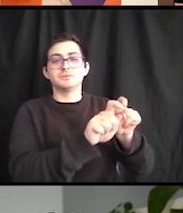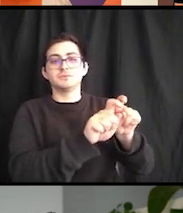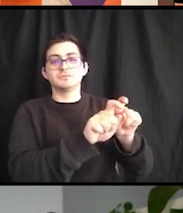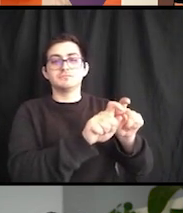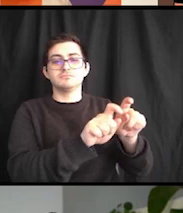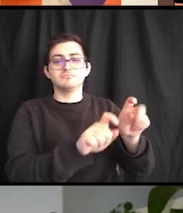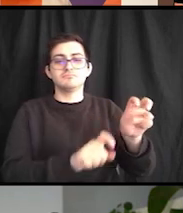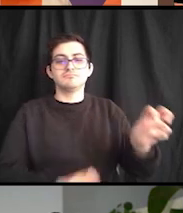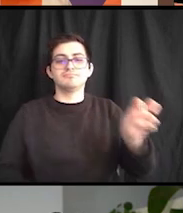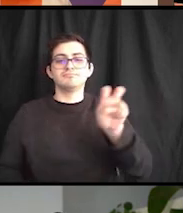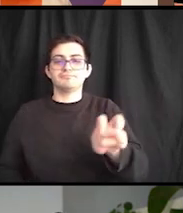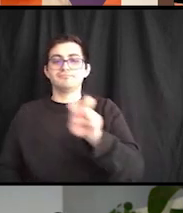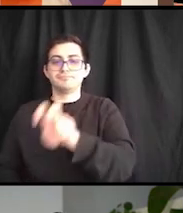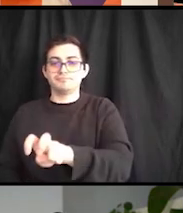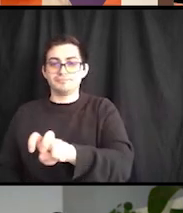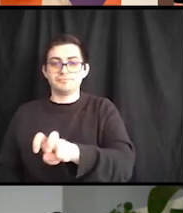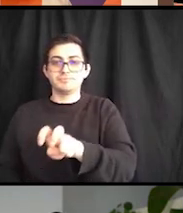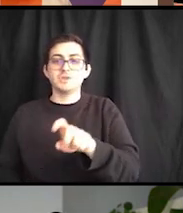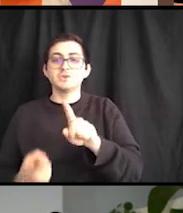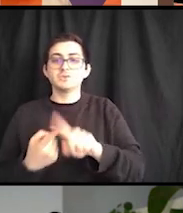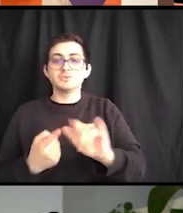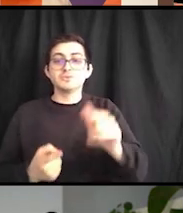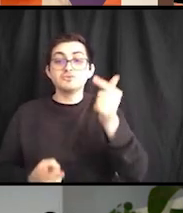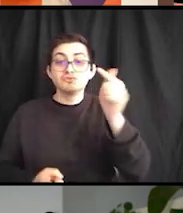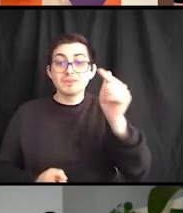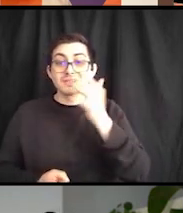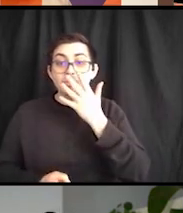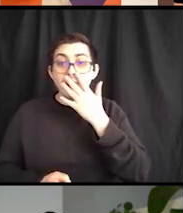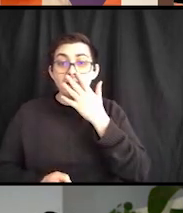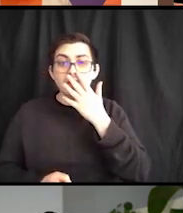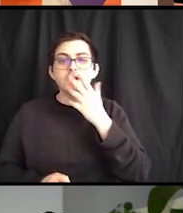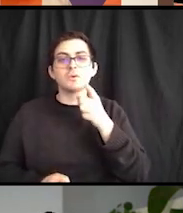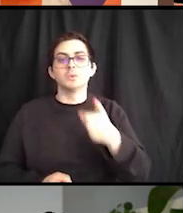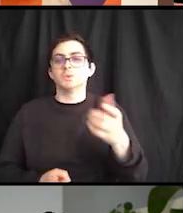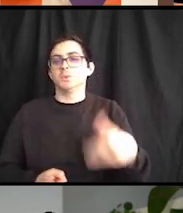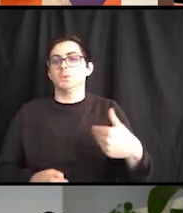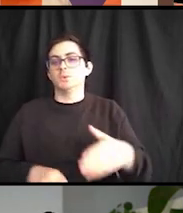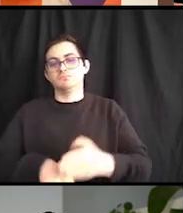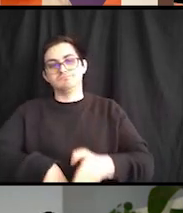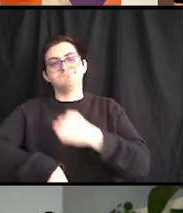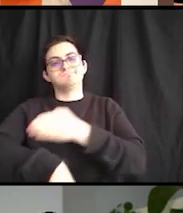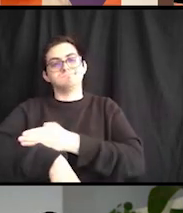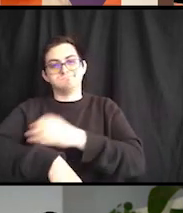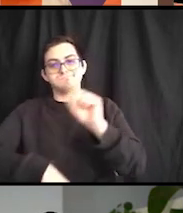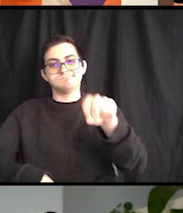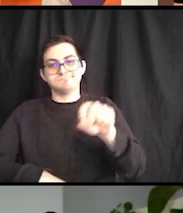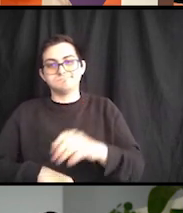just like that. And then this bottom, maybe we should try our primary variant